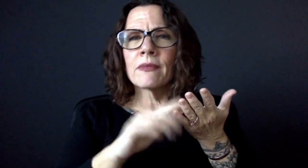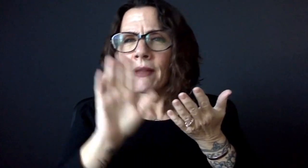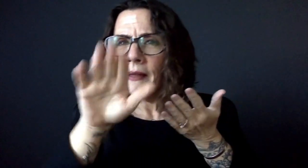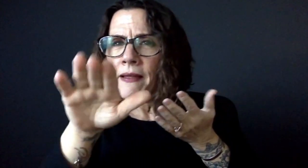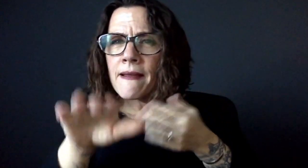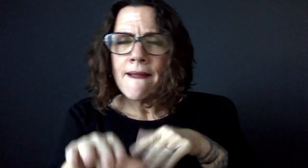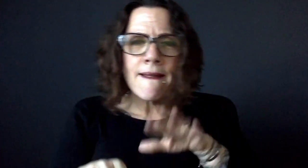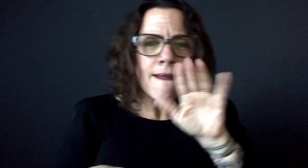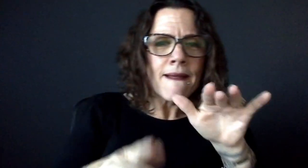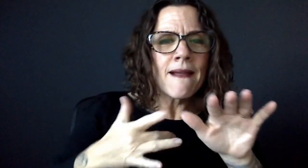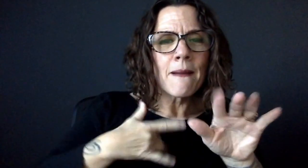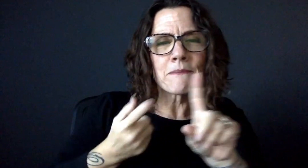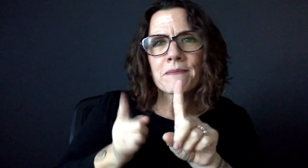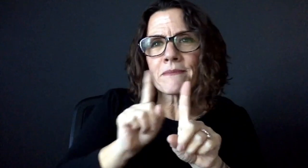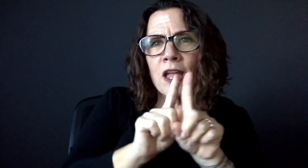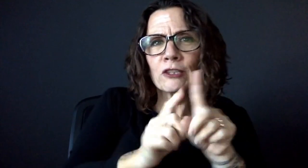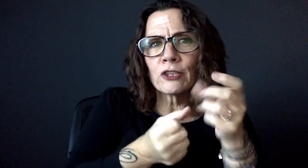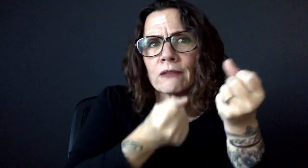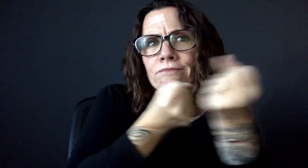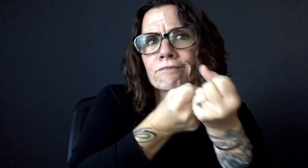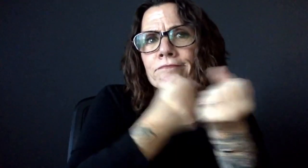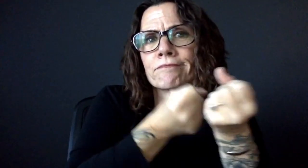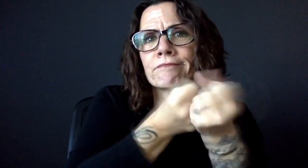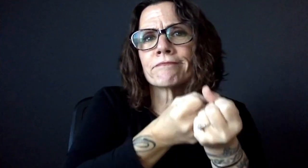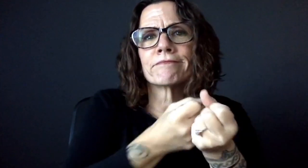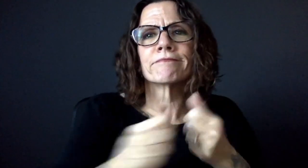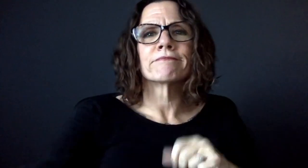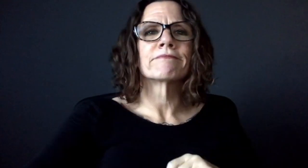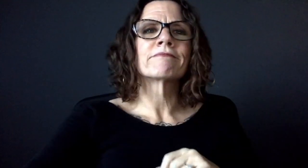touching each other through the echoes of those we mentor close by.